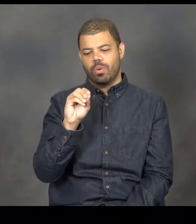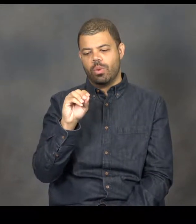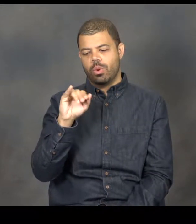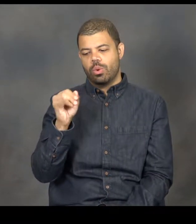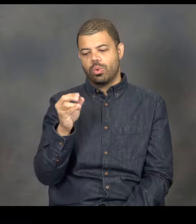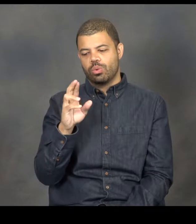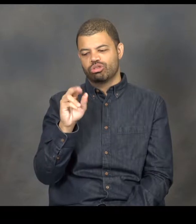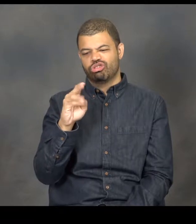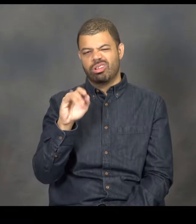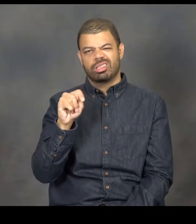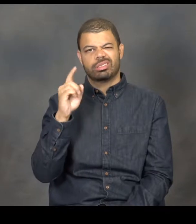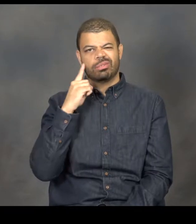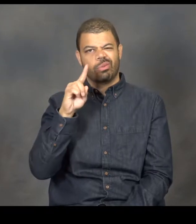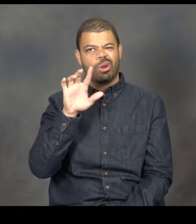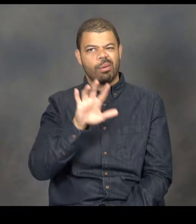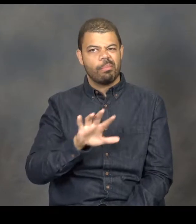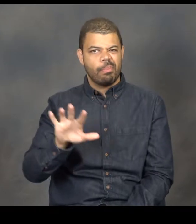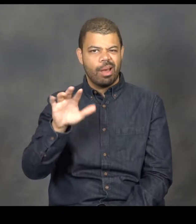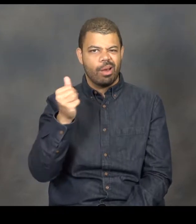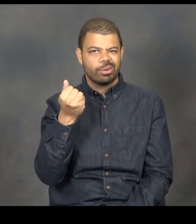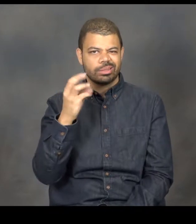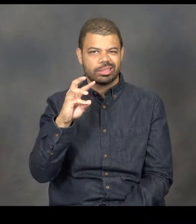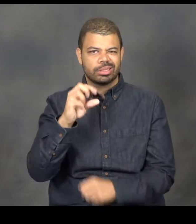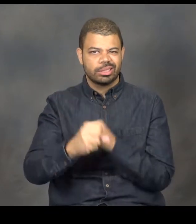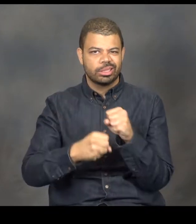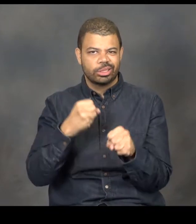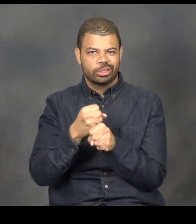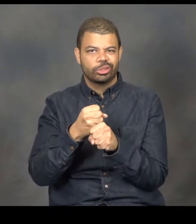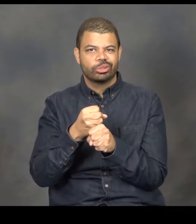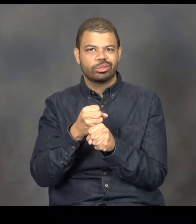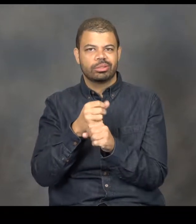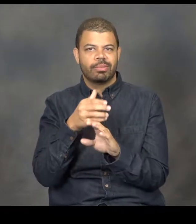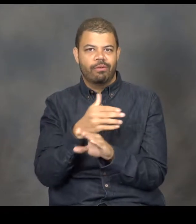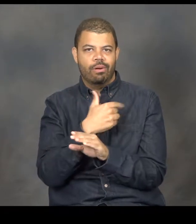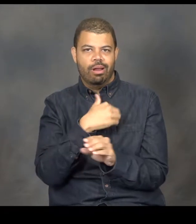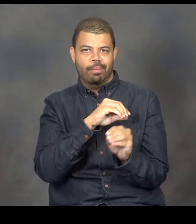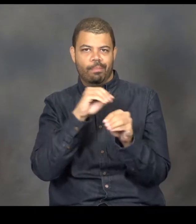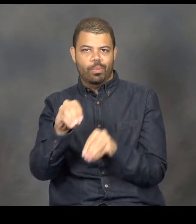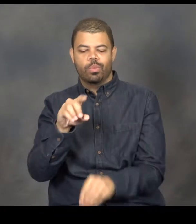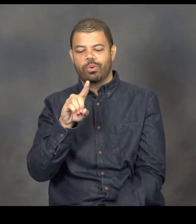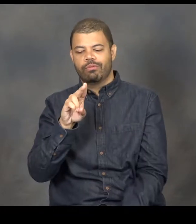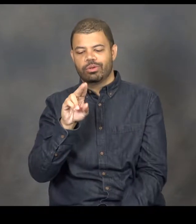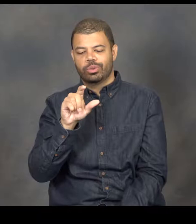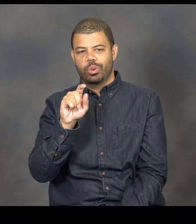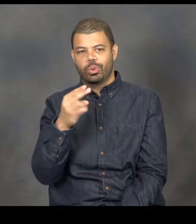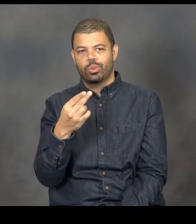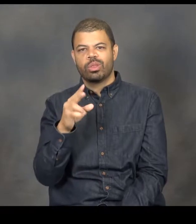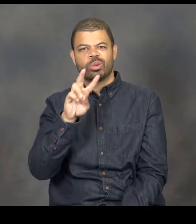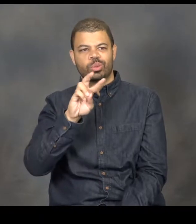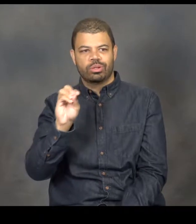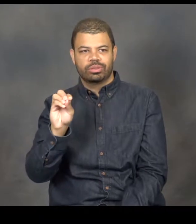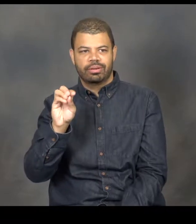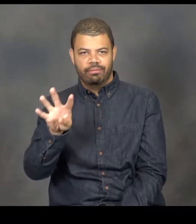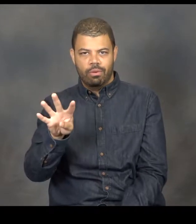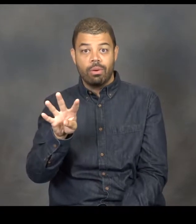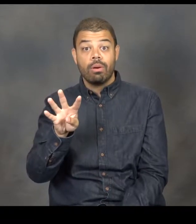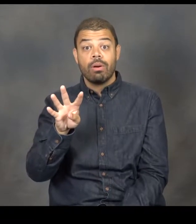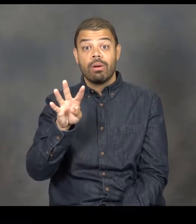before I moved here to Duluth in 2004. After about a year or two here in Duluth,